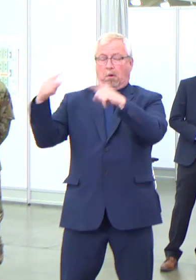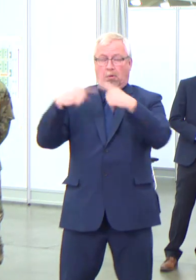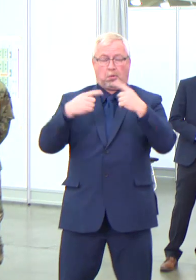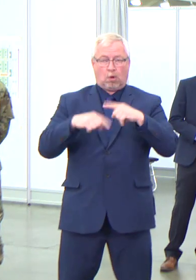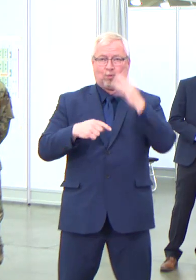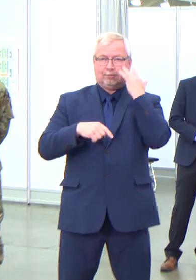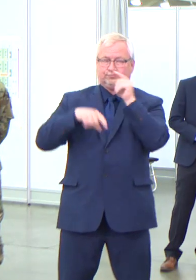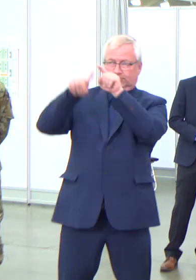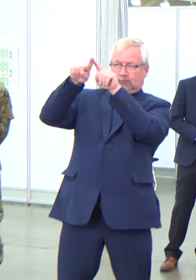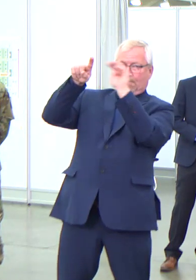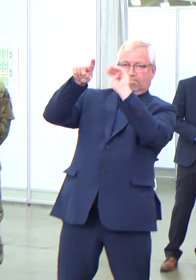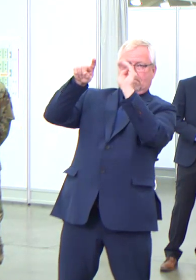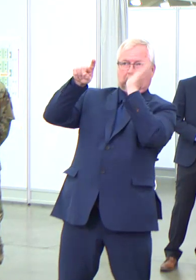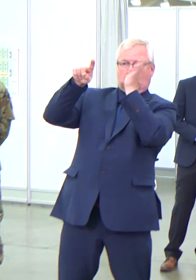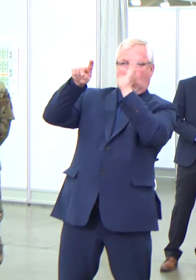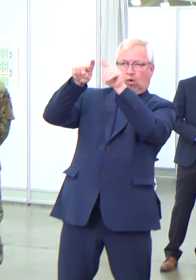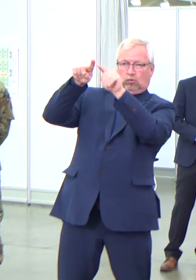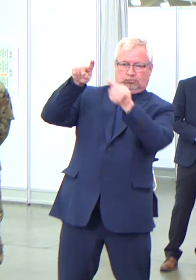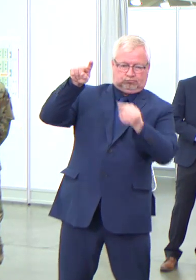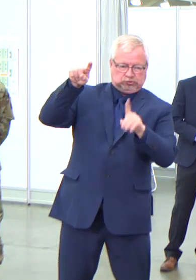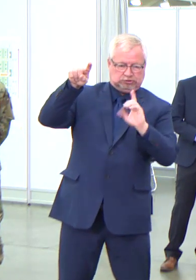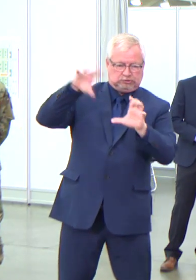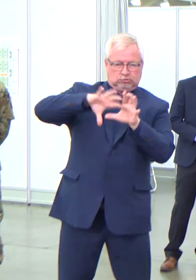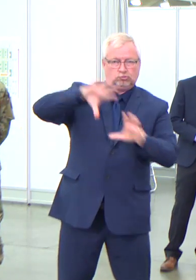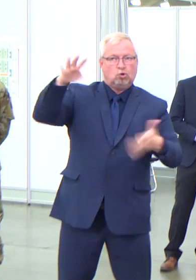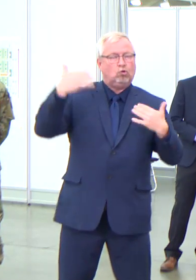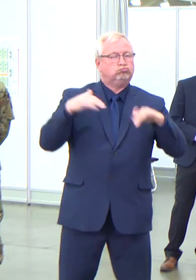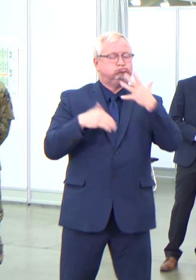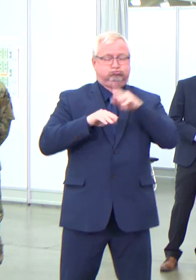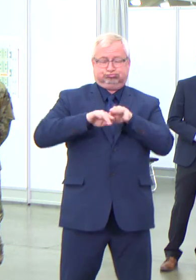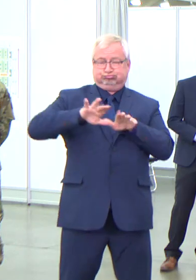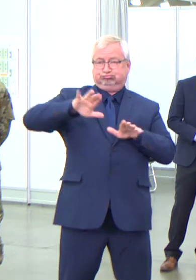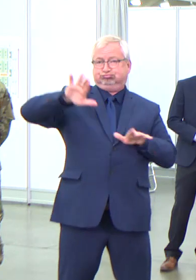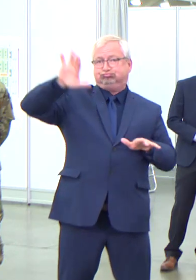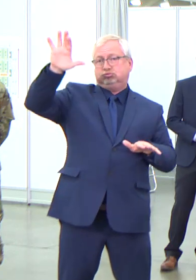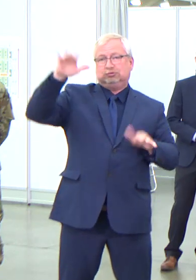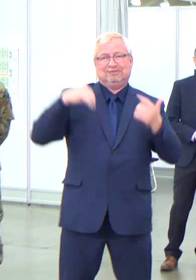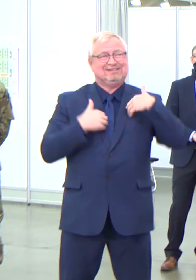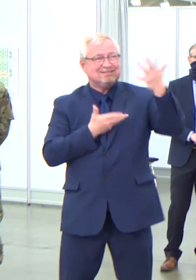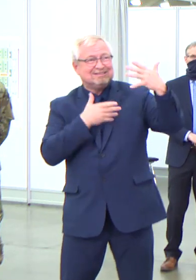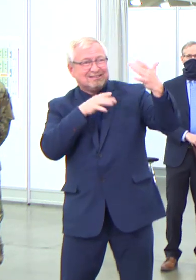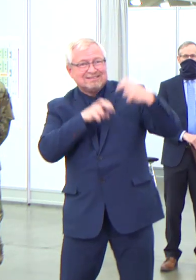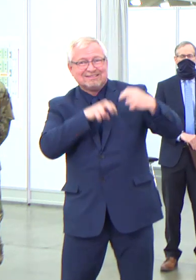about the emerging hotspot of the Baltimore Washington corridor. It was a significant focus of